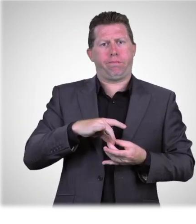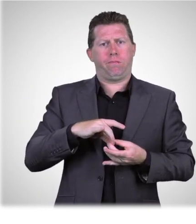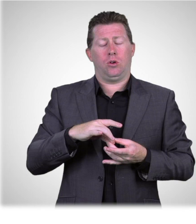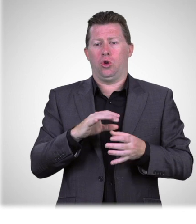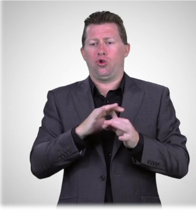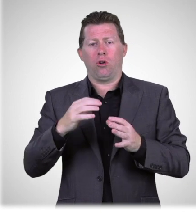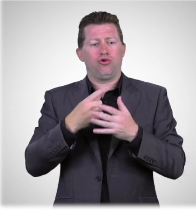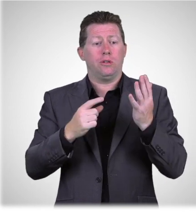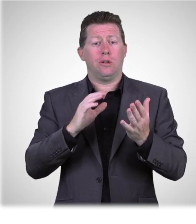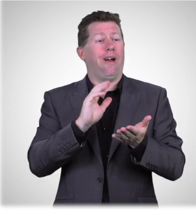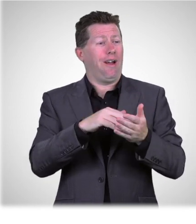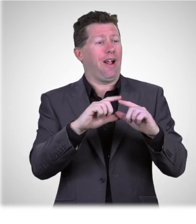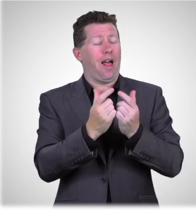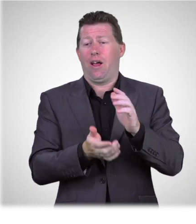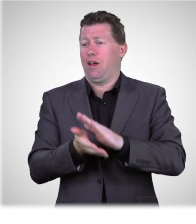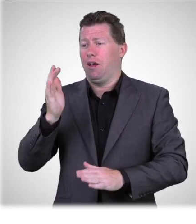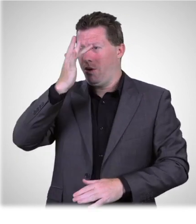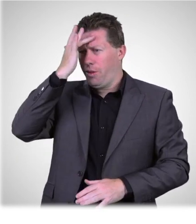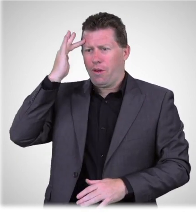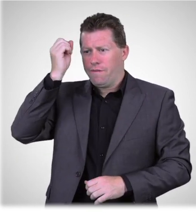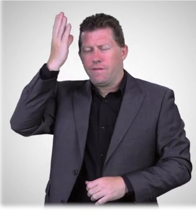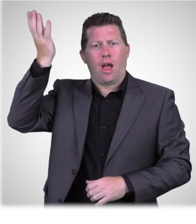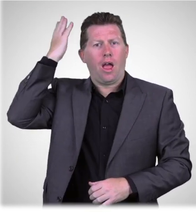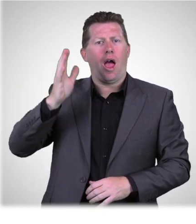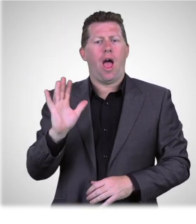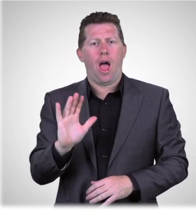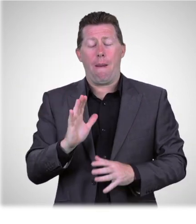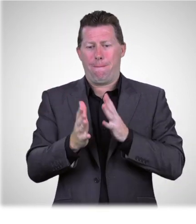for you to highlight the relevance, value and authenticity of the course content,